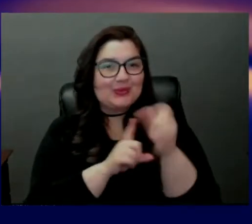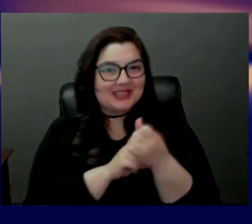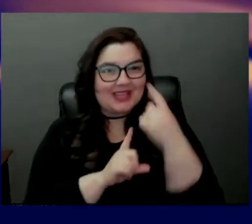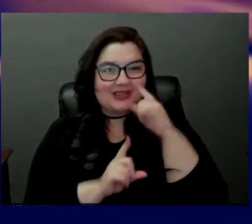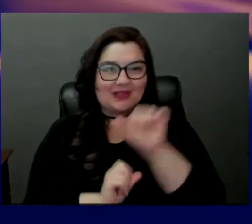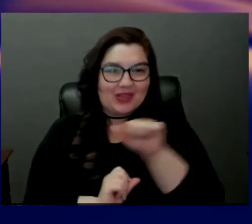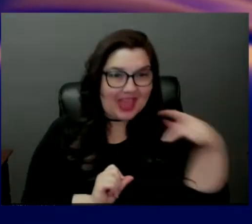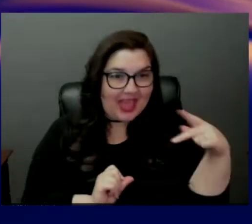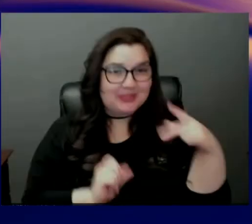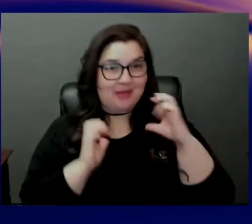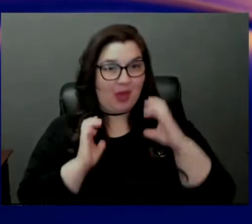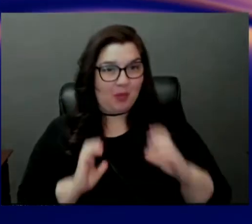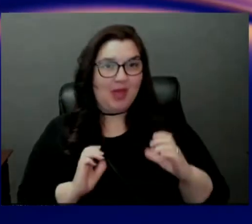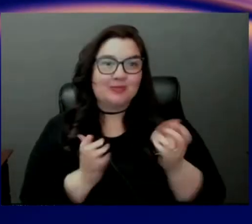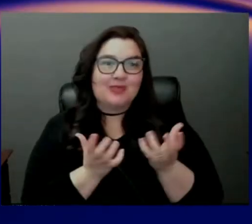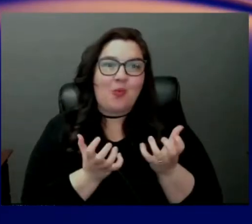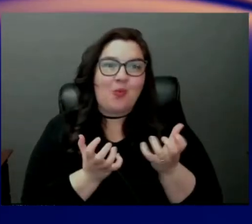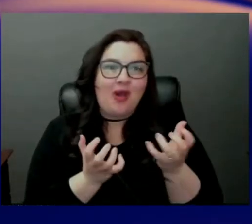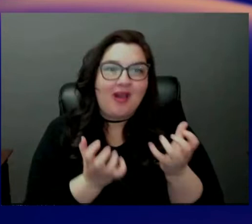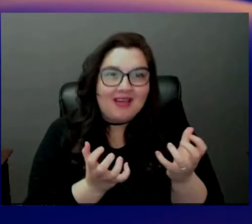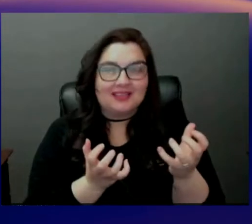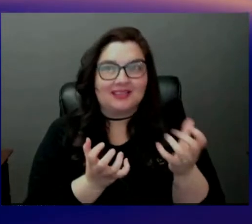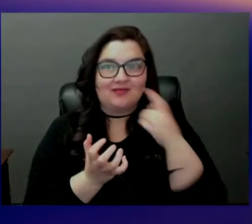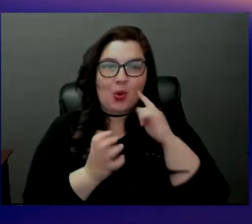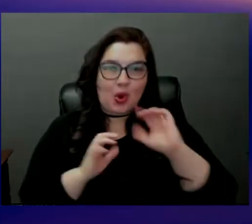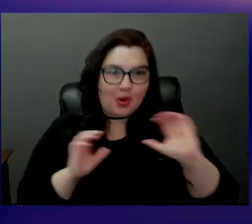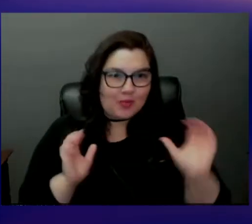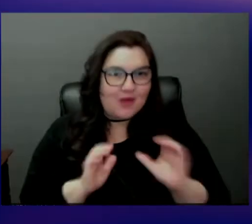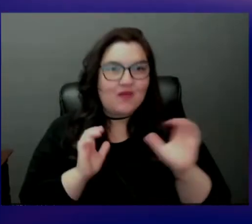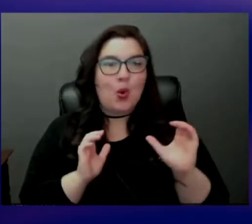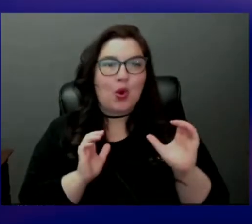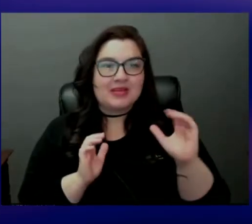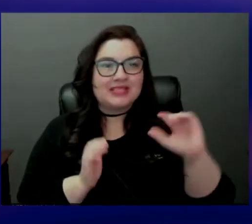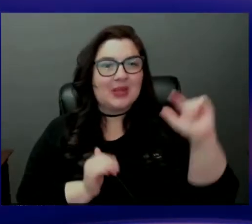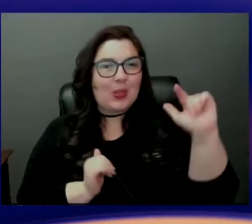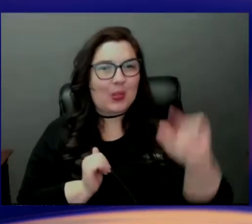have wanted better performance and lower latency so that they could bring it into the cloud.